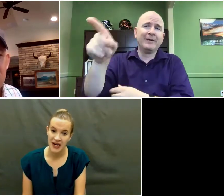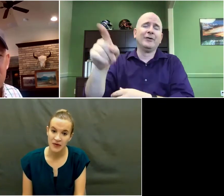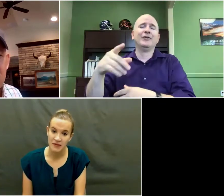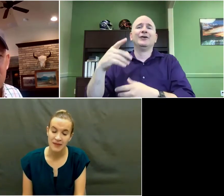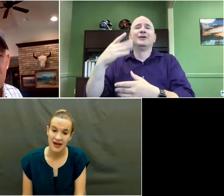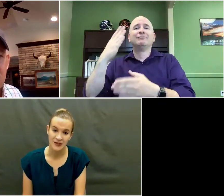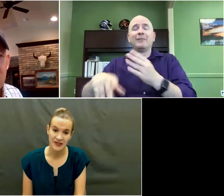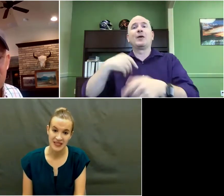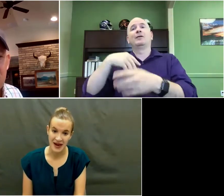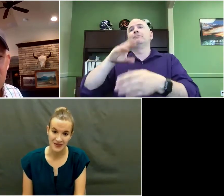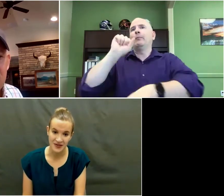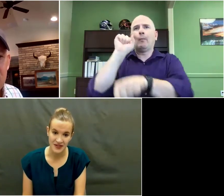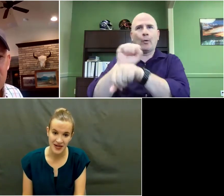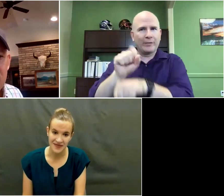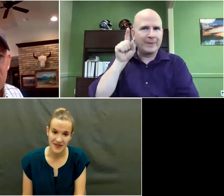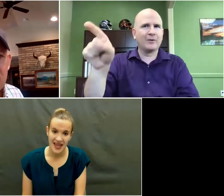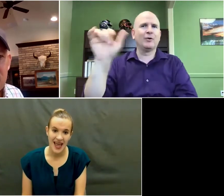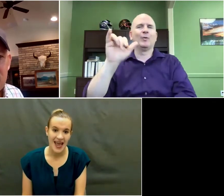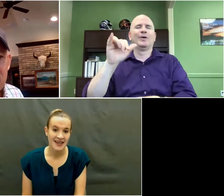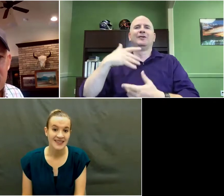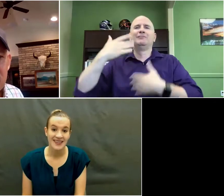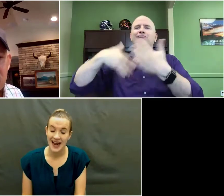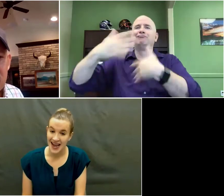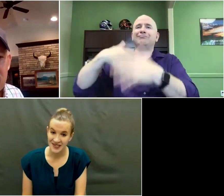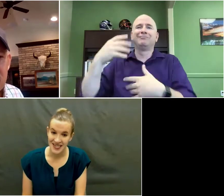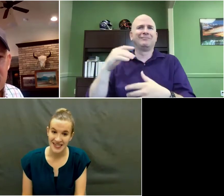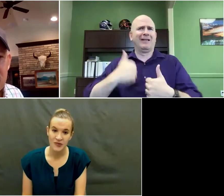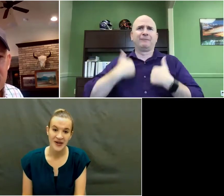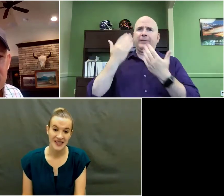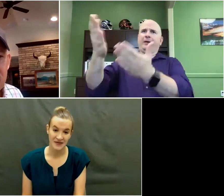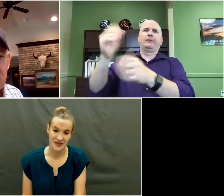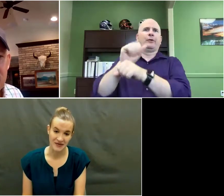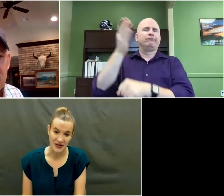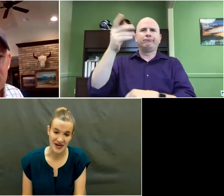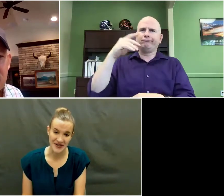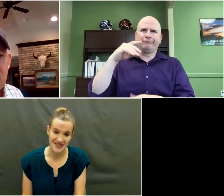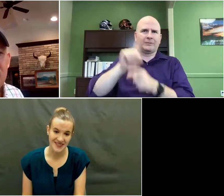with my bachelor's and master's degree. And then I actually ended up working there for several years.